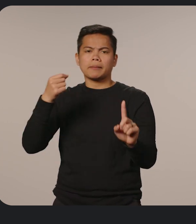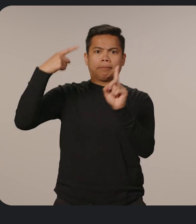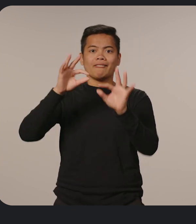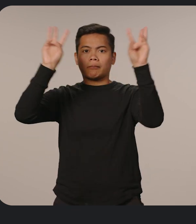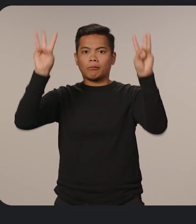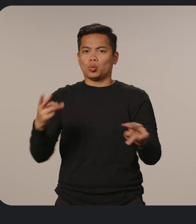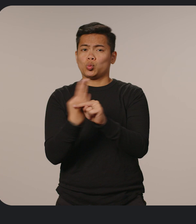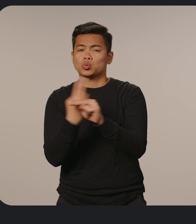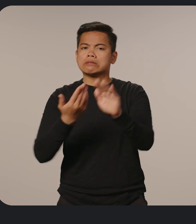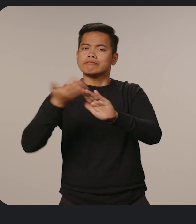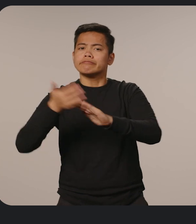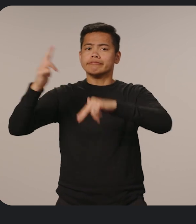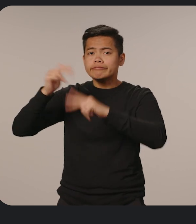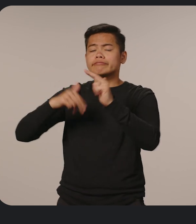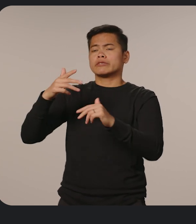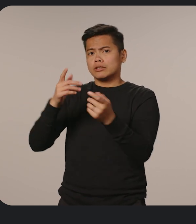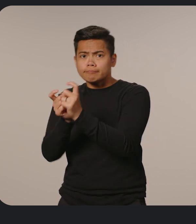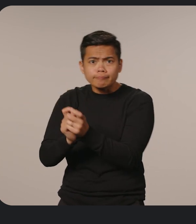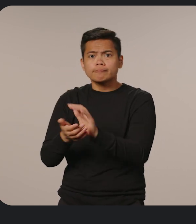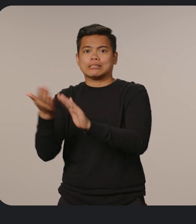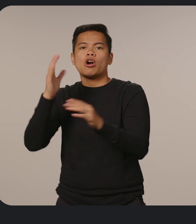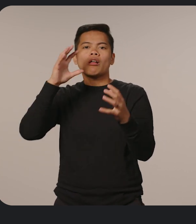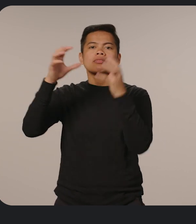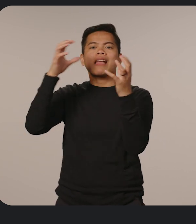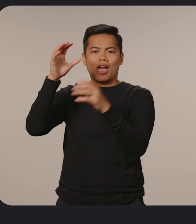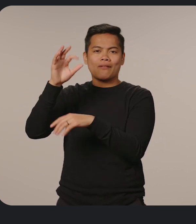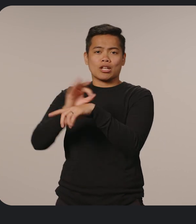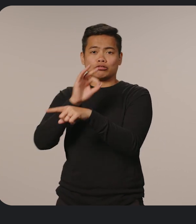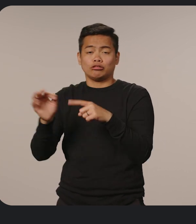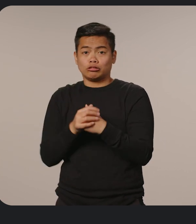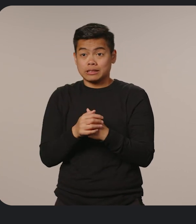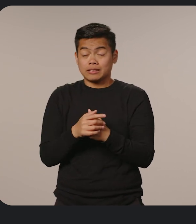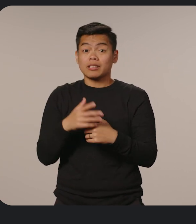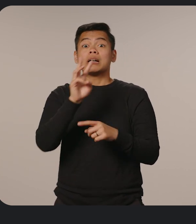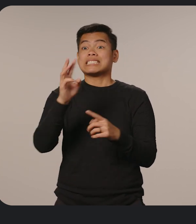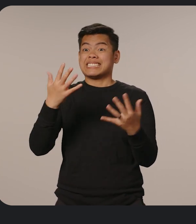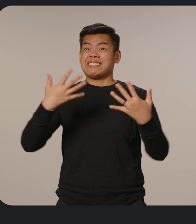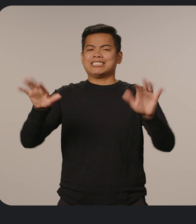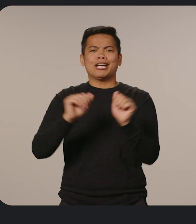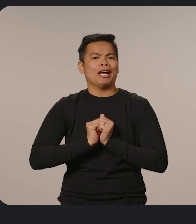cloud function when required and set up any media configuration and that said